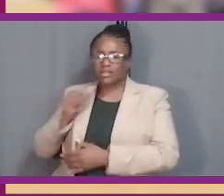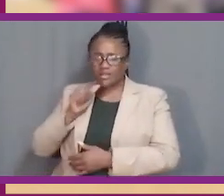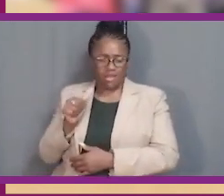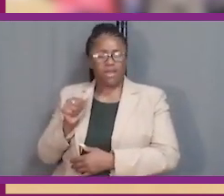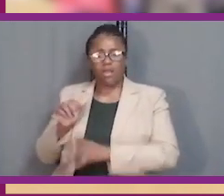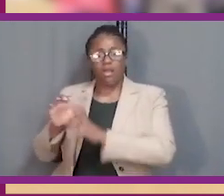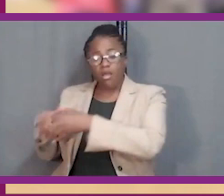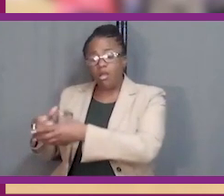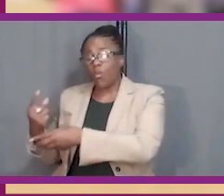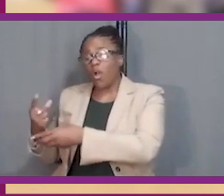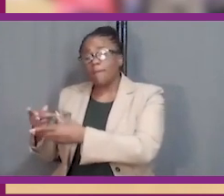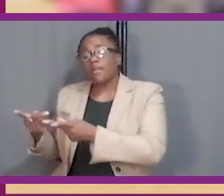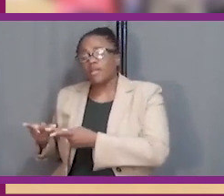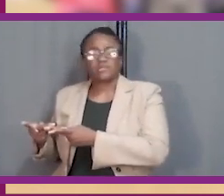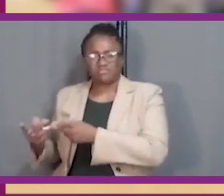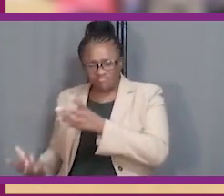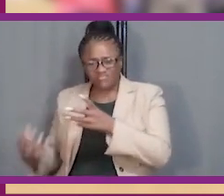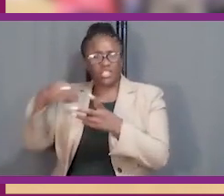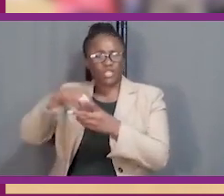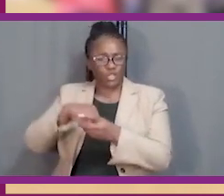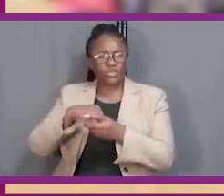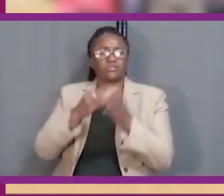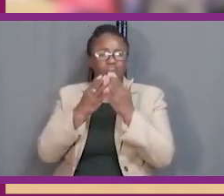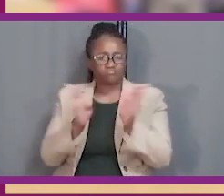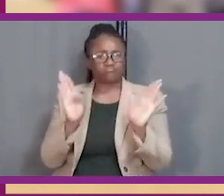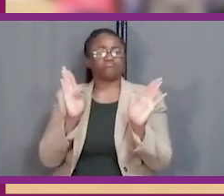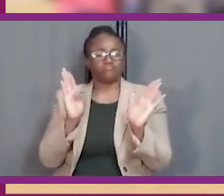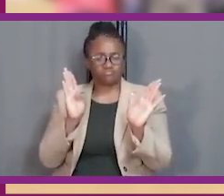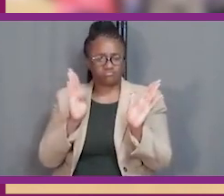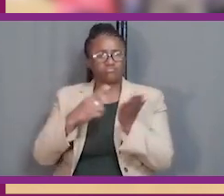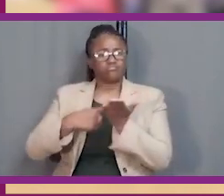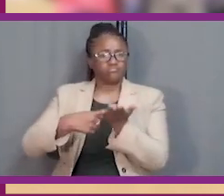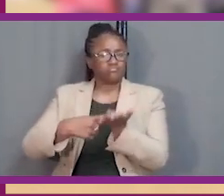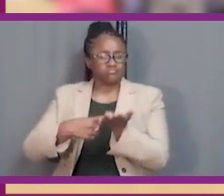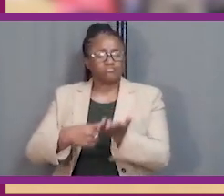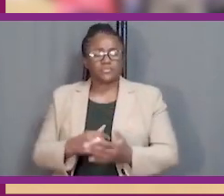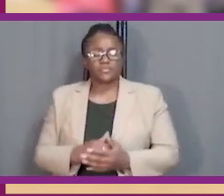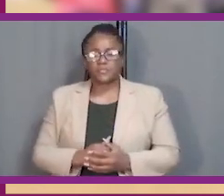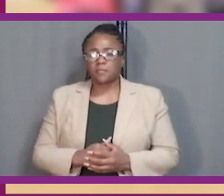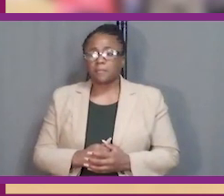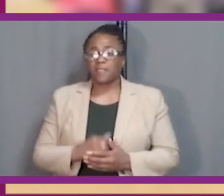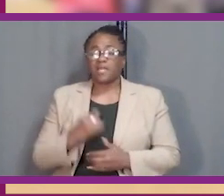aspects in the international arena. I feel for me this is a great platform